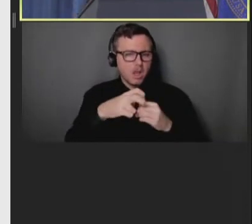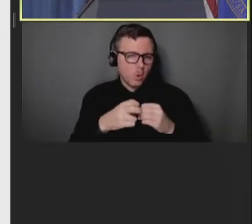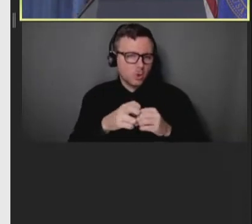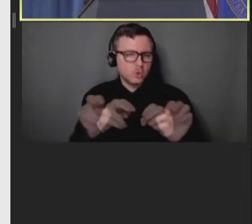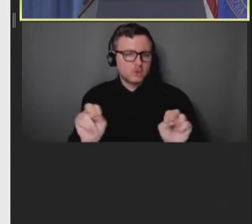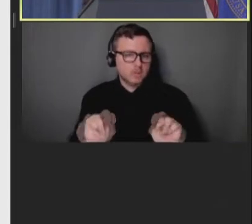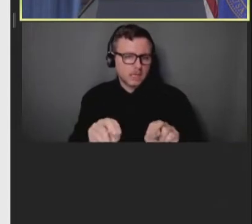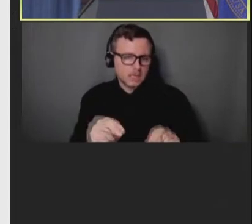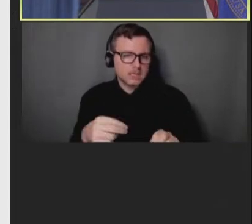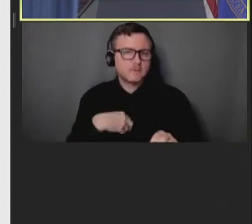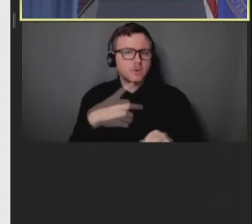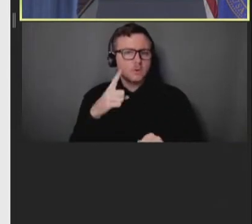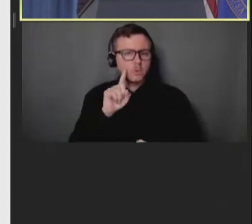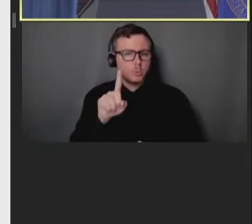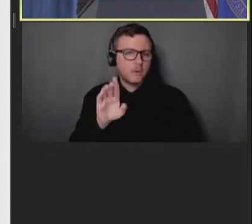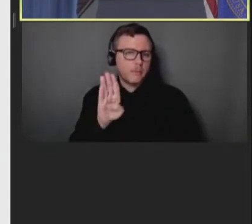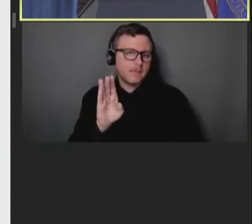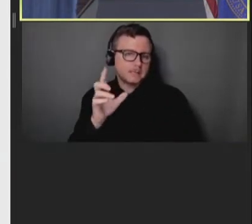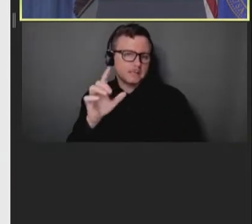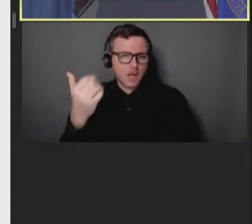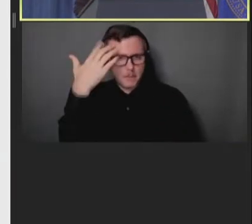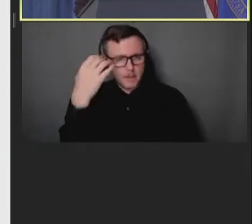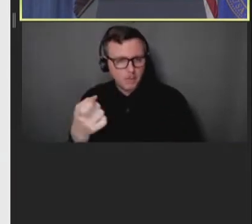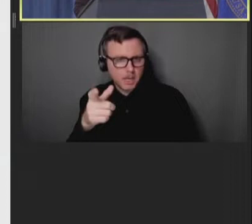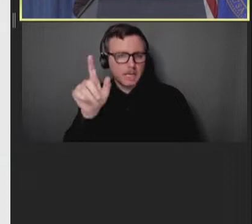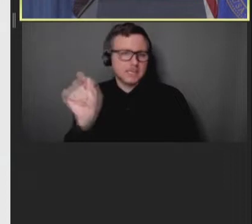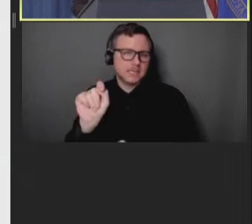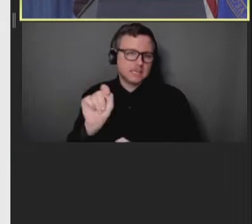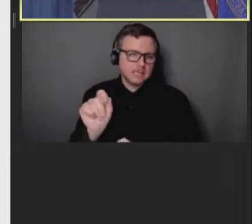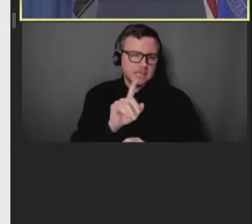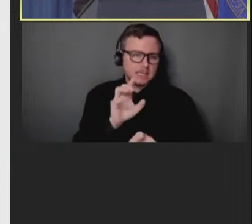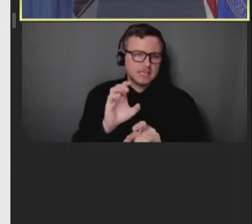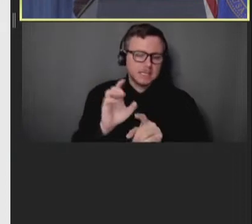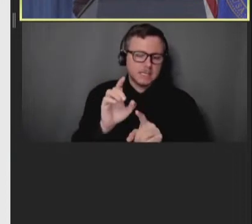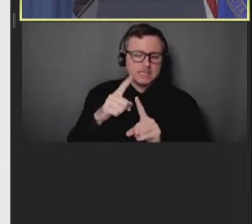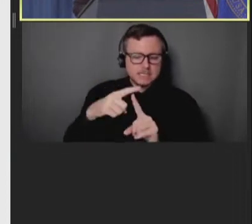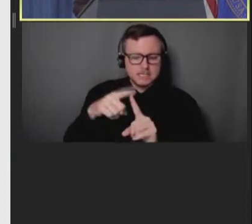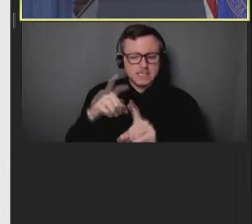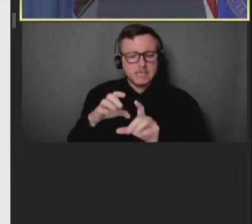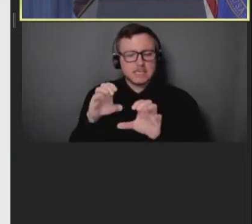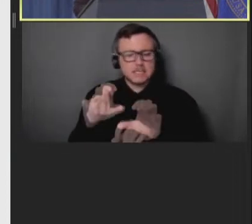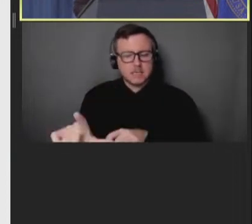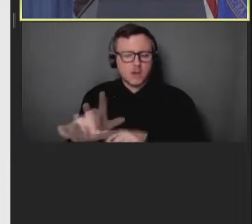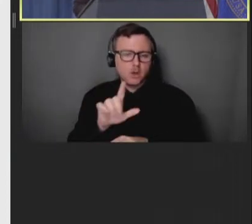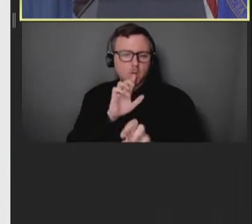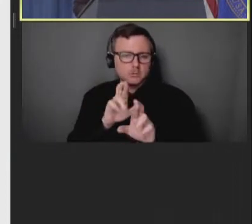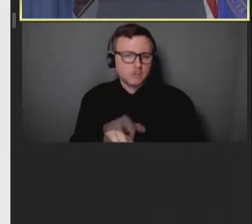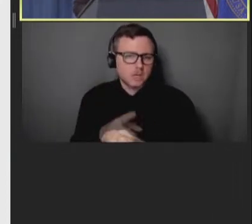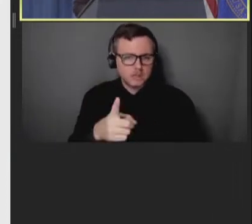So, in terms of enrollment, it was quite simple. They had to have self-reported, no evidence of